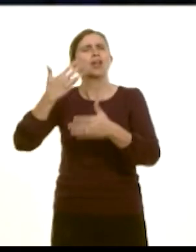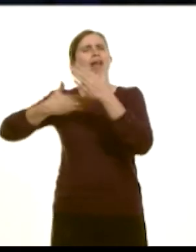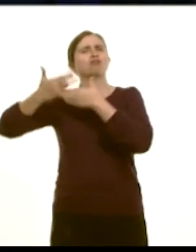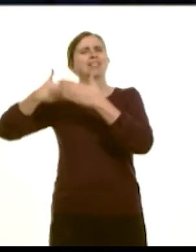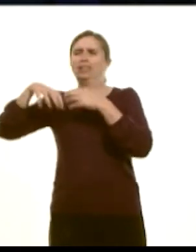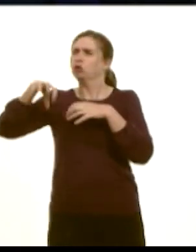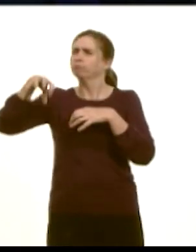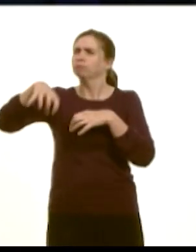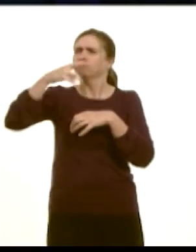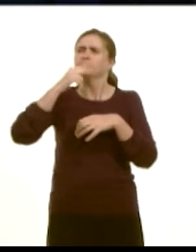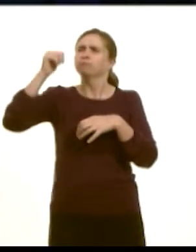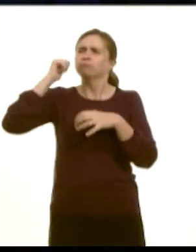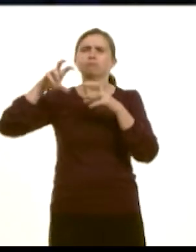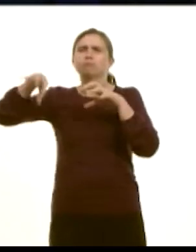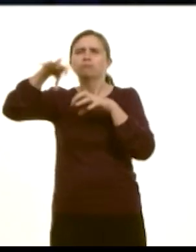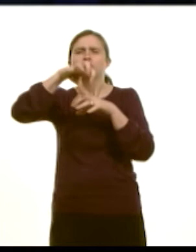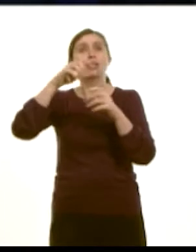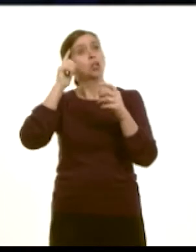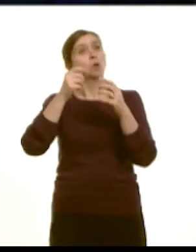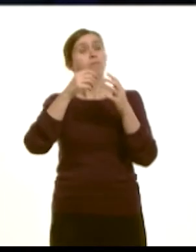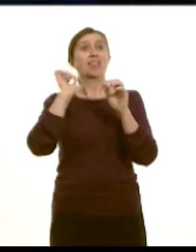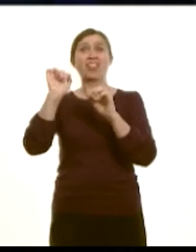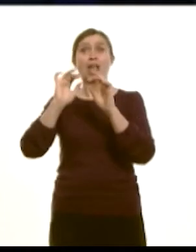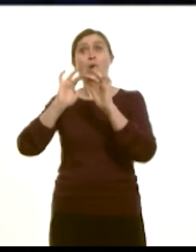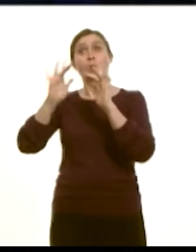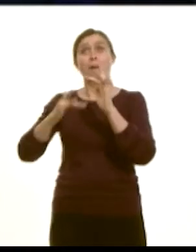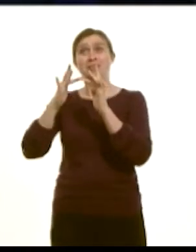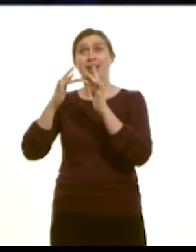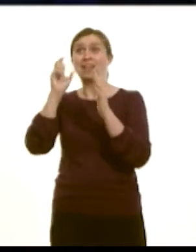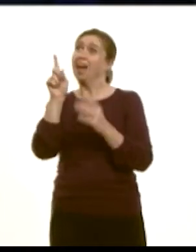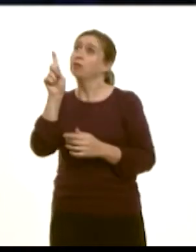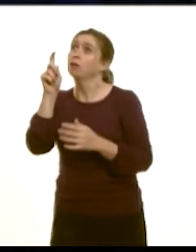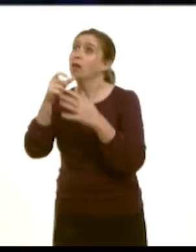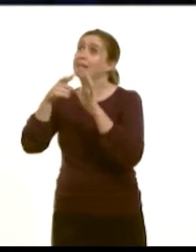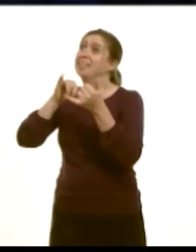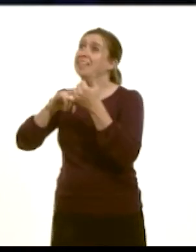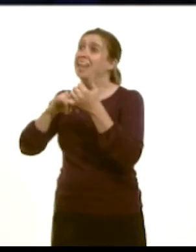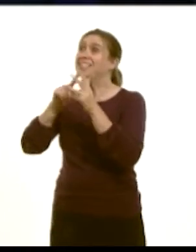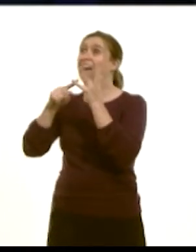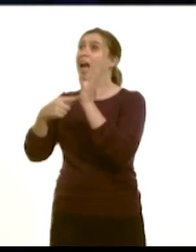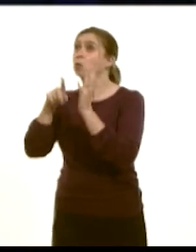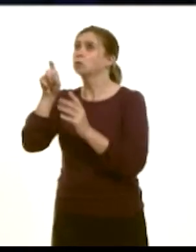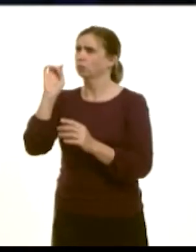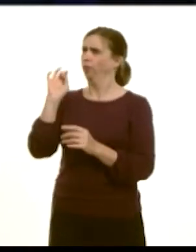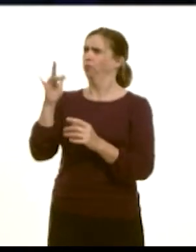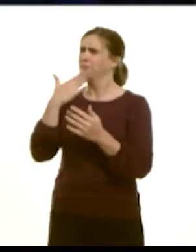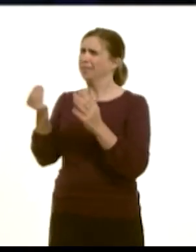manage by, for example, including them on the ëdays outí section of its website where, as I say, many of them are missing, and providing information on other local attractions to